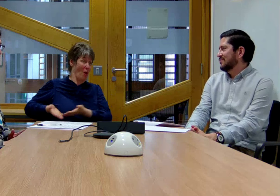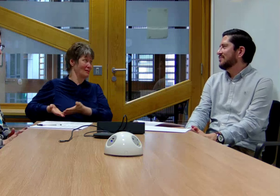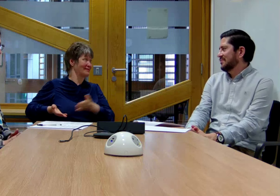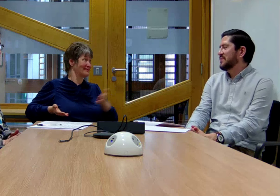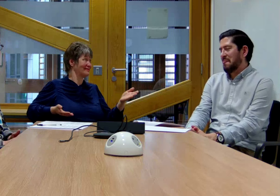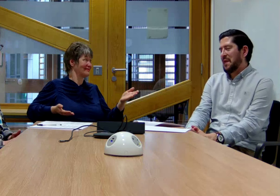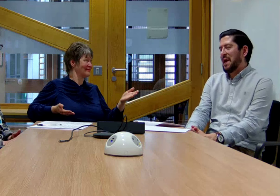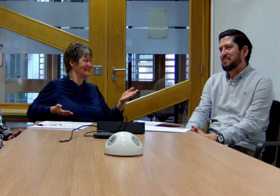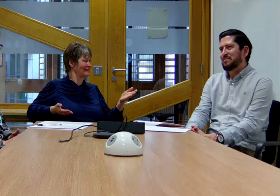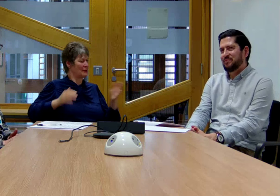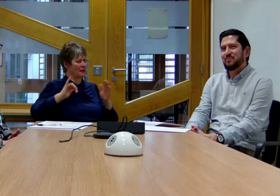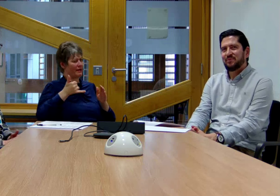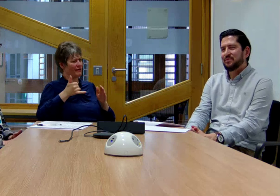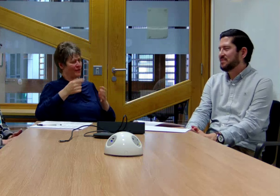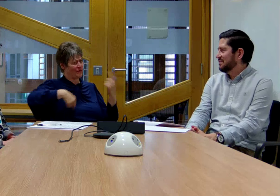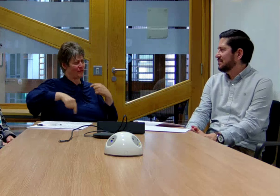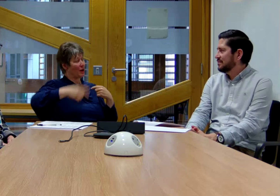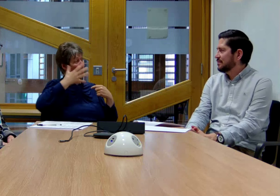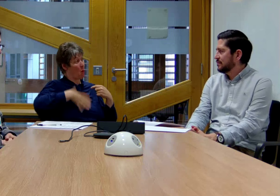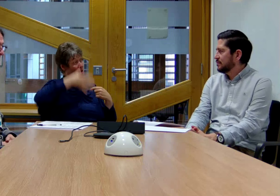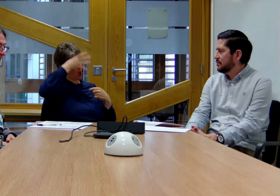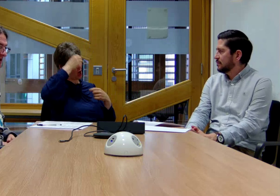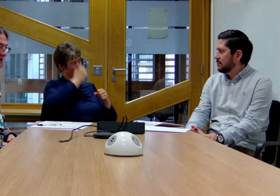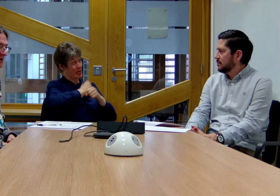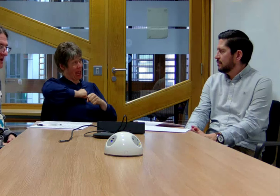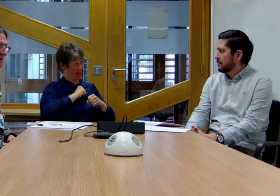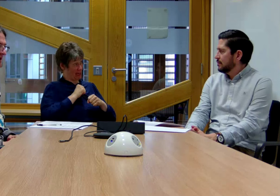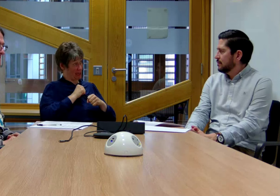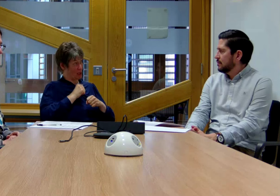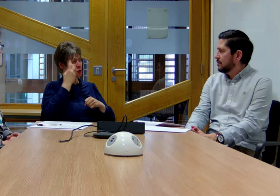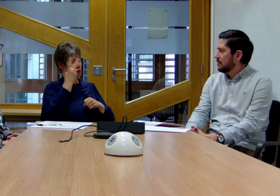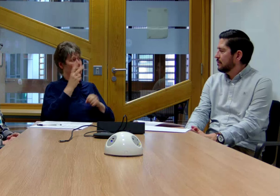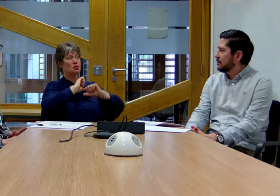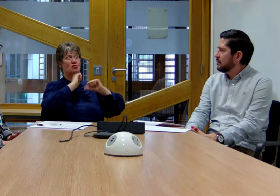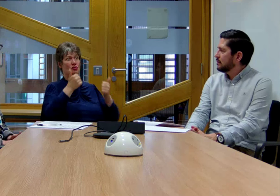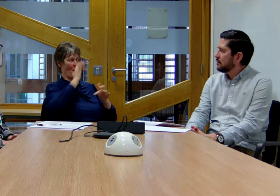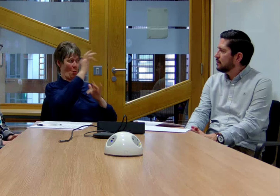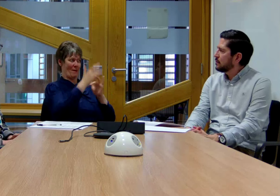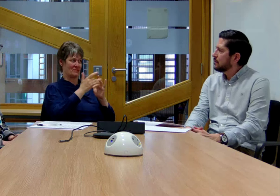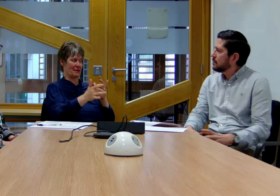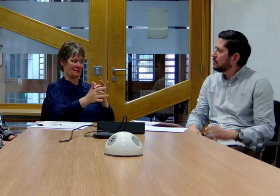I would say that if people want to learn Gaelic. There's two great websites, there's LearnGaelic,